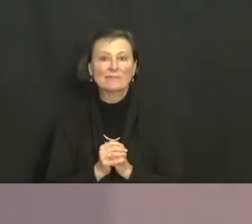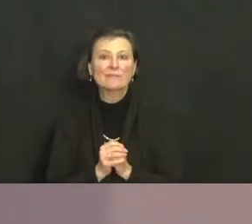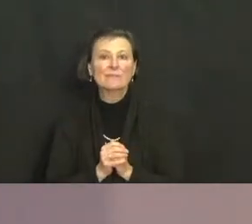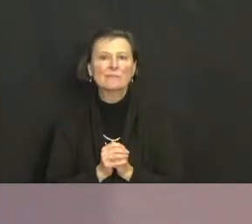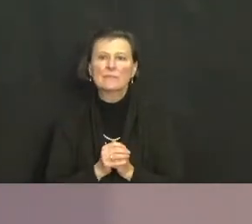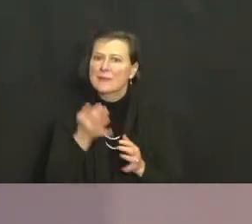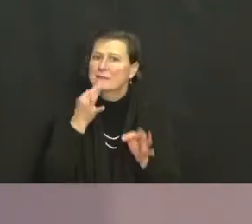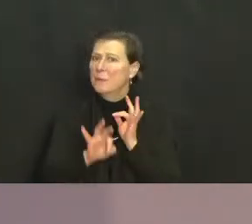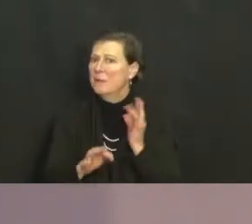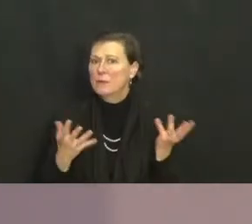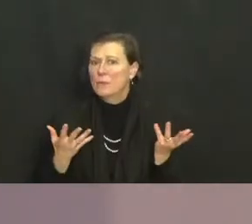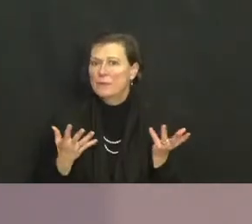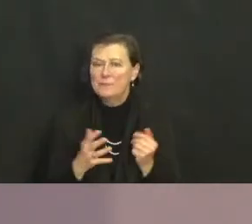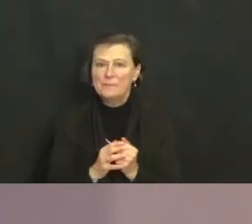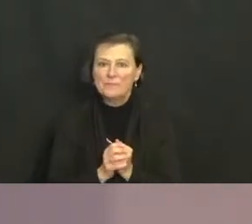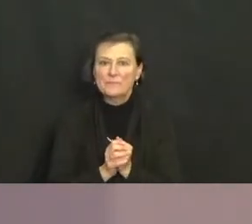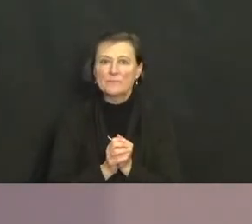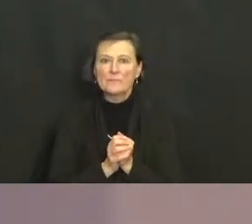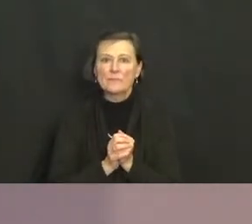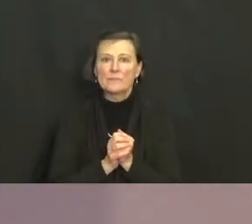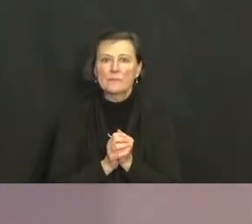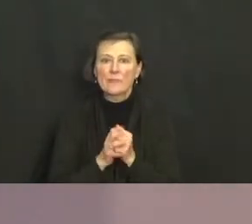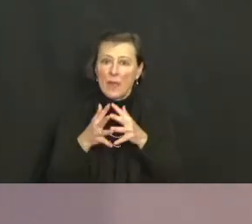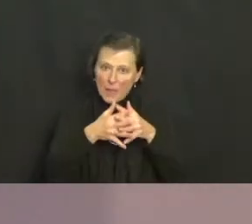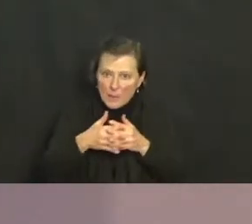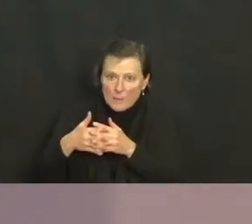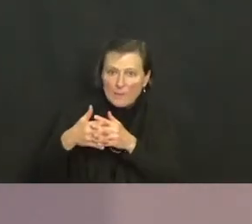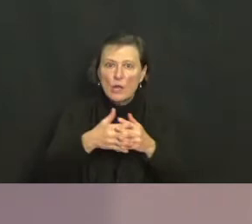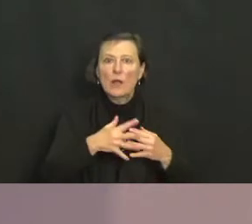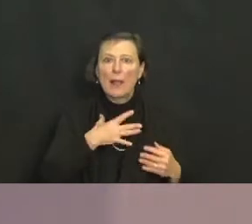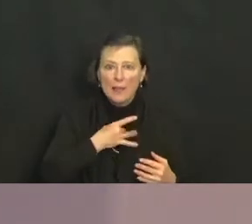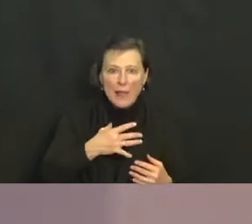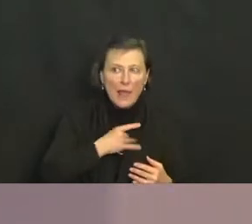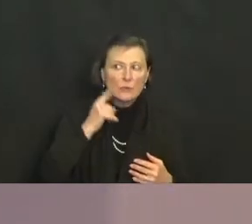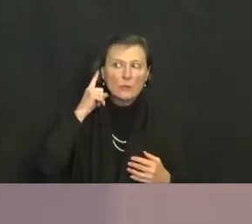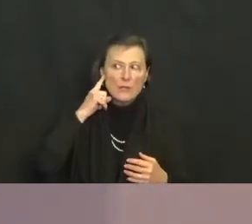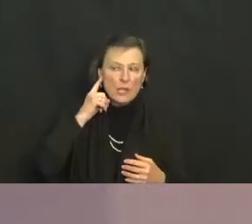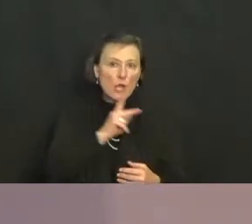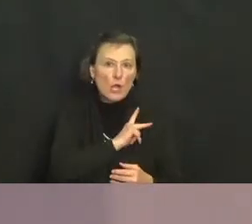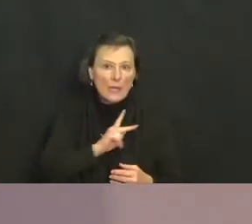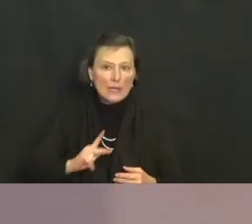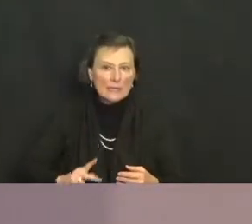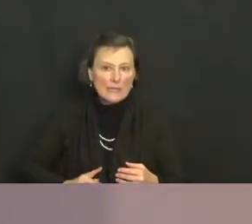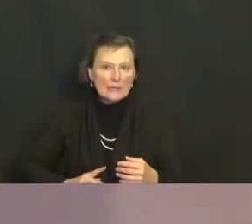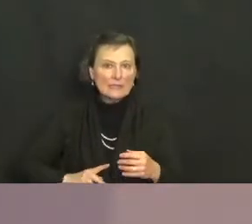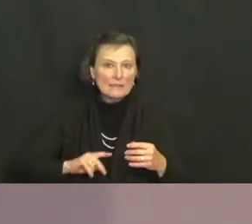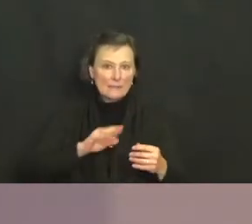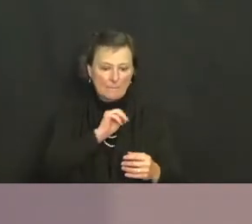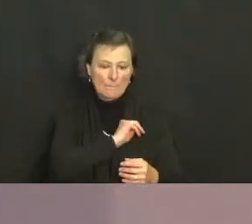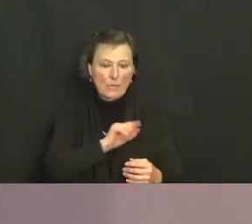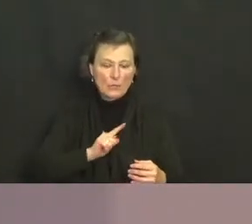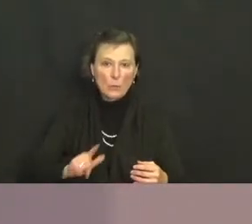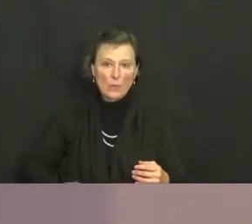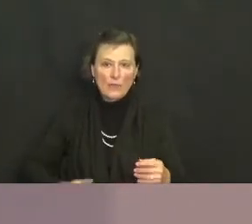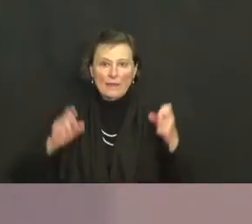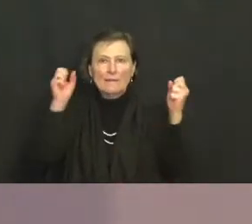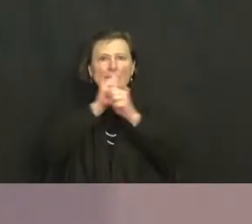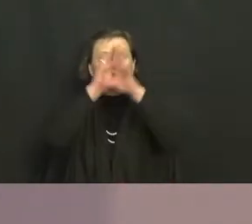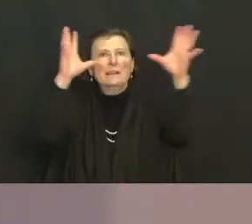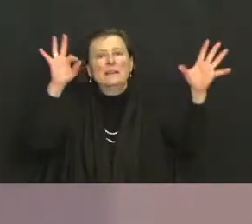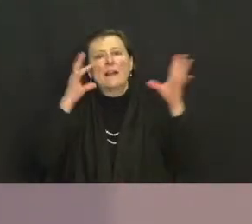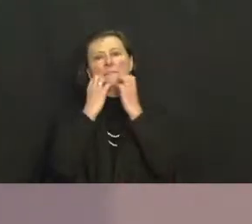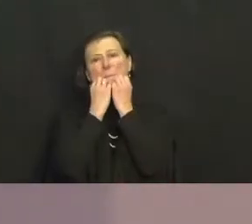Simply put, America likes to hear about King's vision of a beloved community, but does not